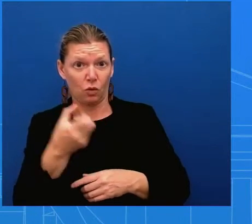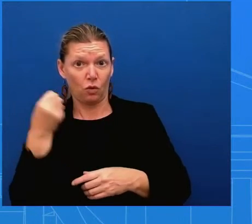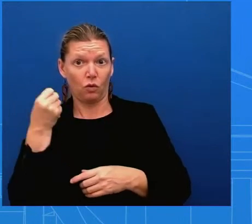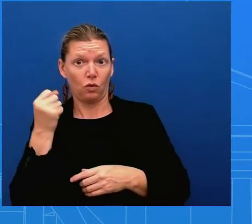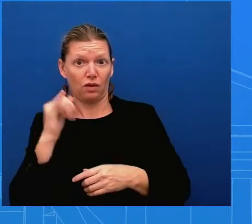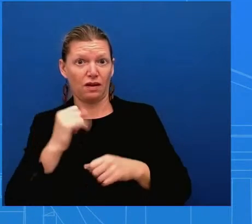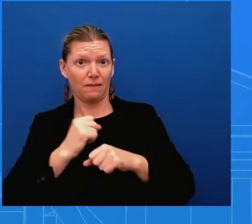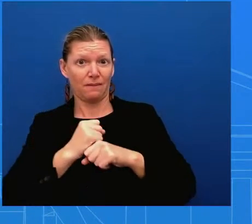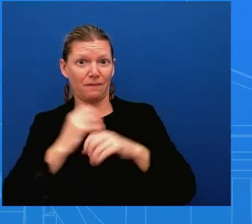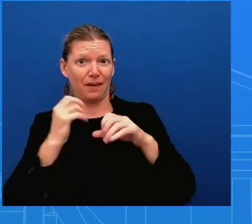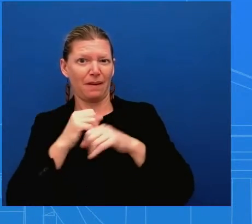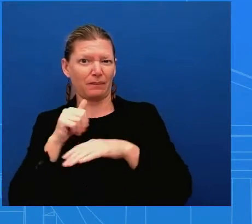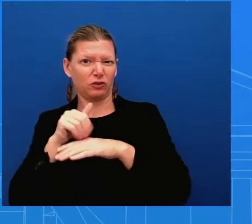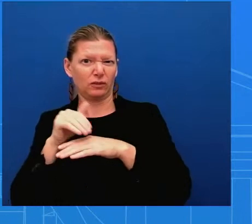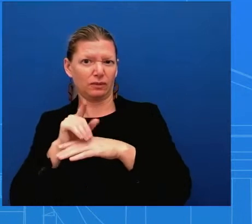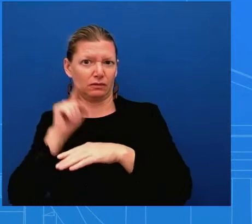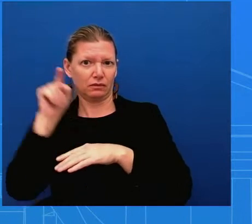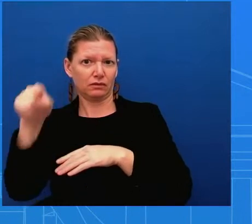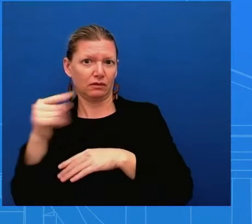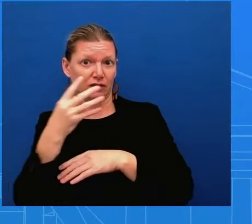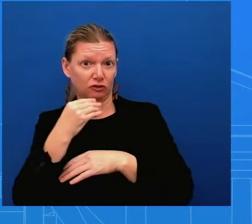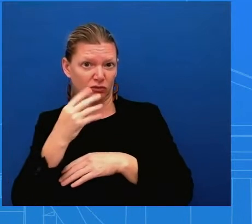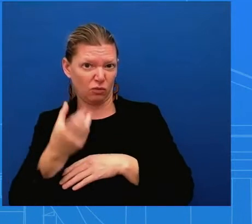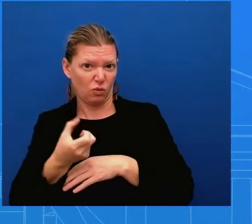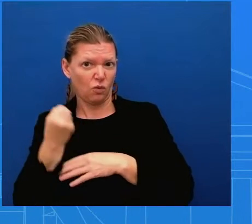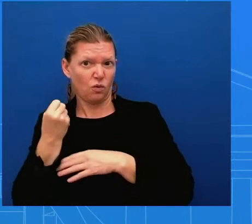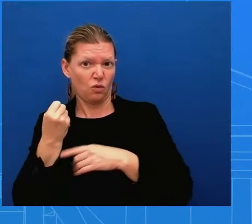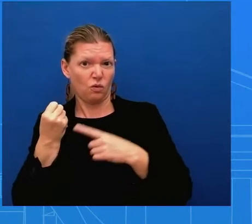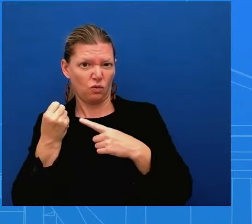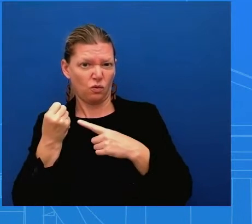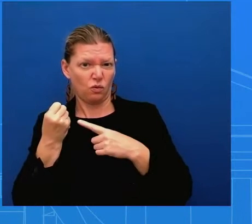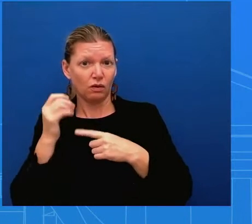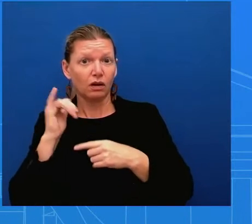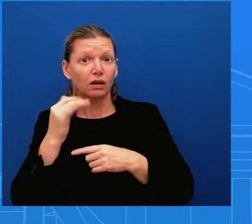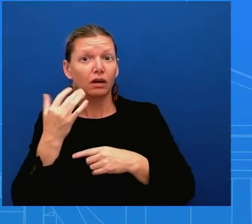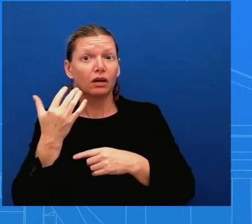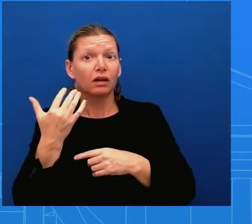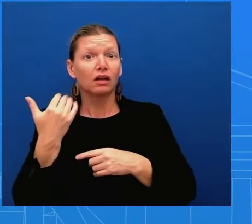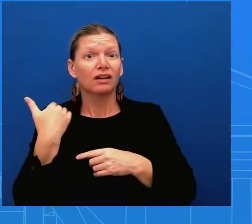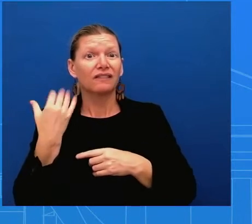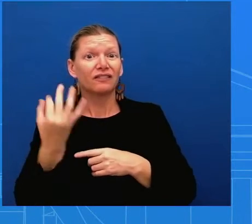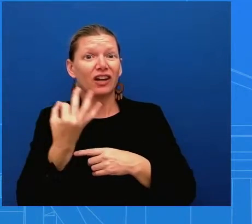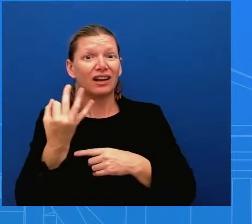sent a report to Congress. So, did the report further support